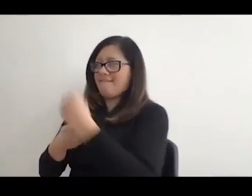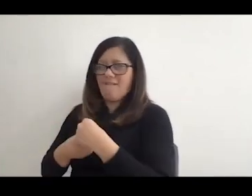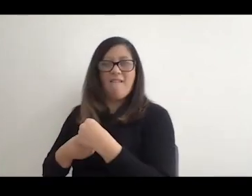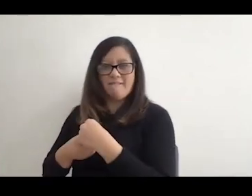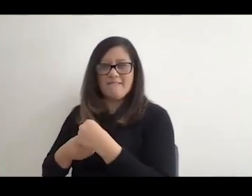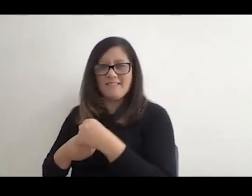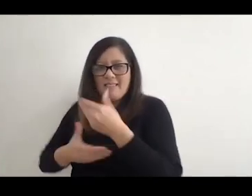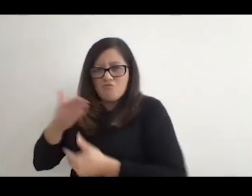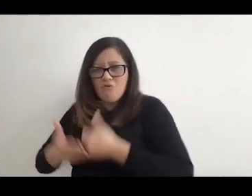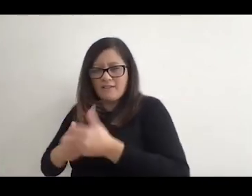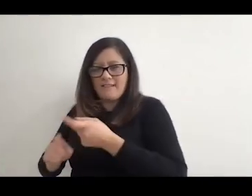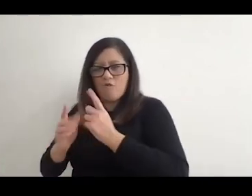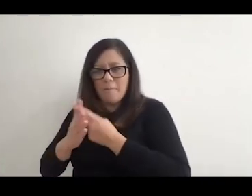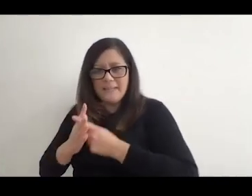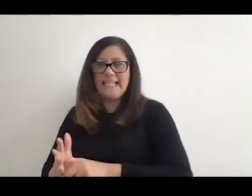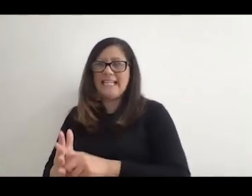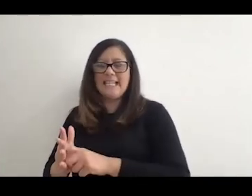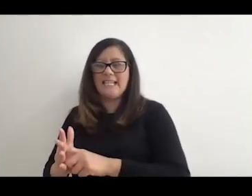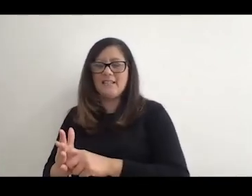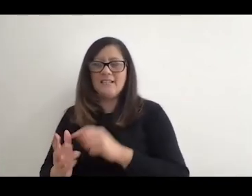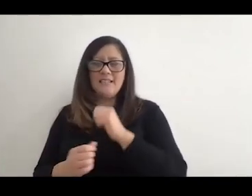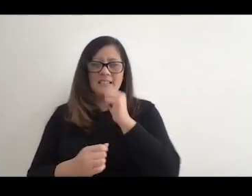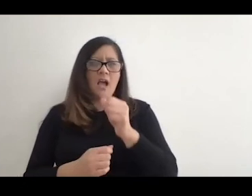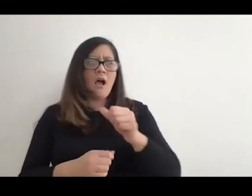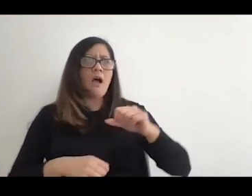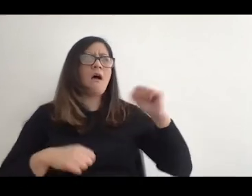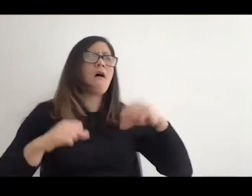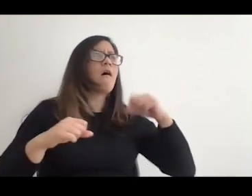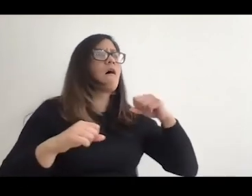is that there's going to be a problem because you're not